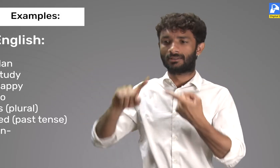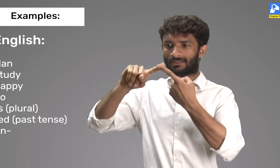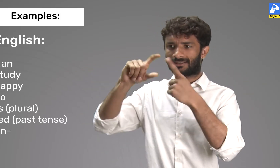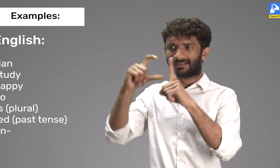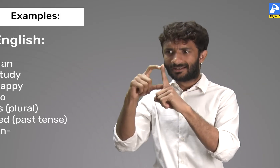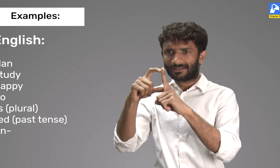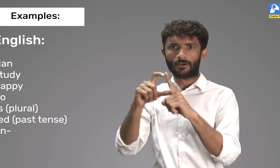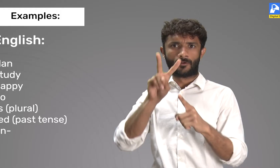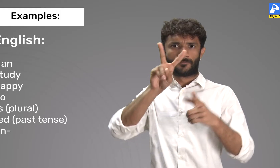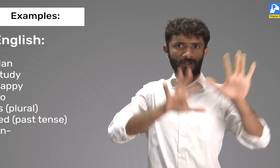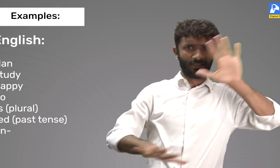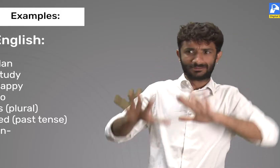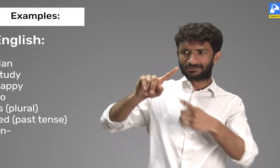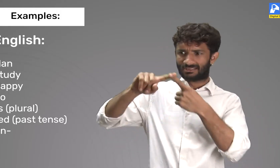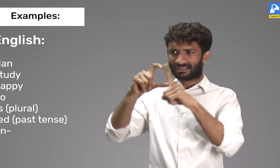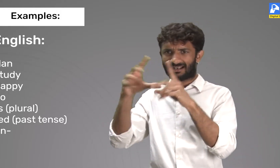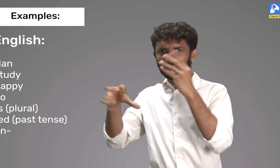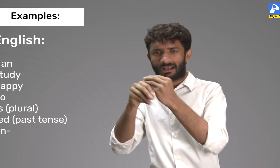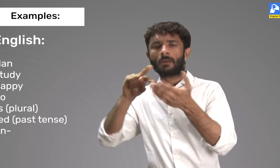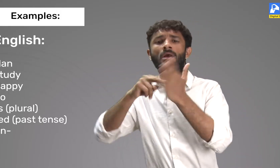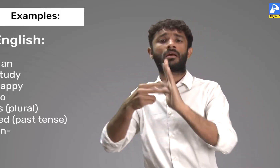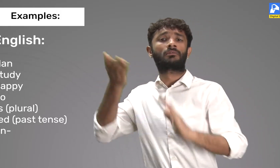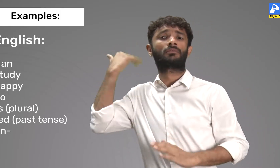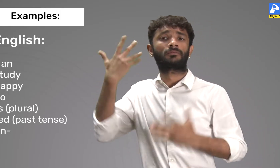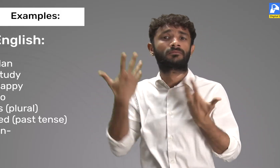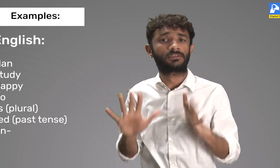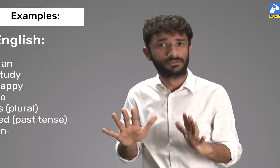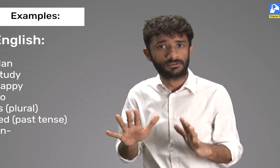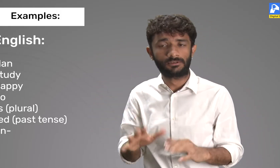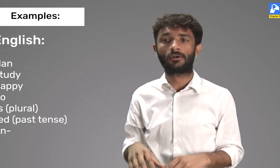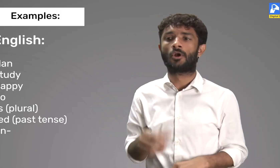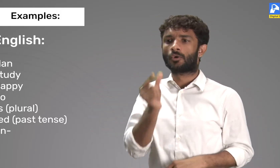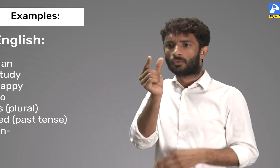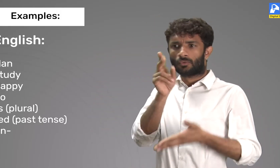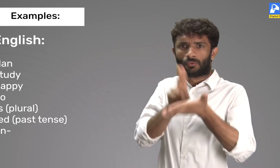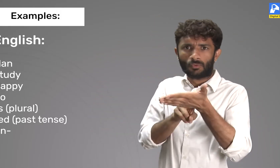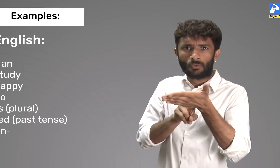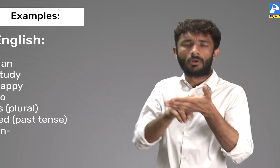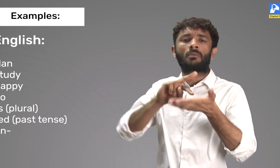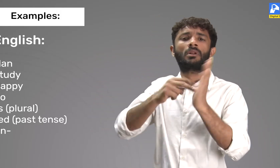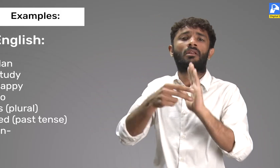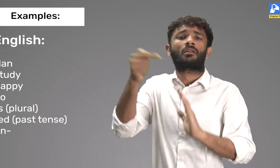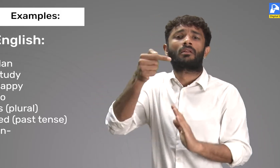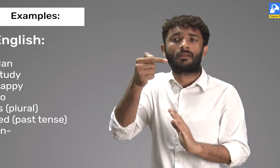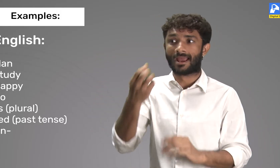"ed" is used to show past tense. "UN" has a negative connotation,